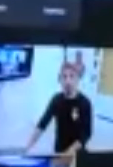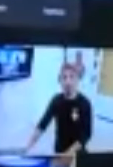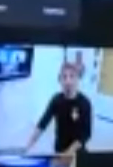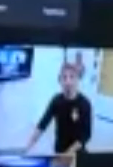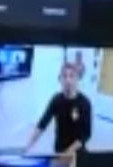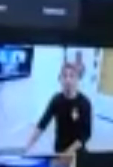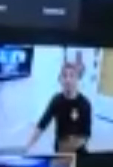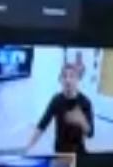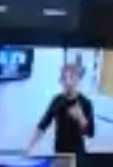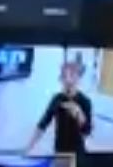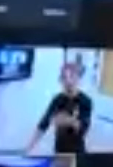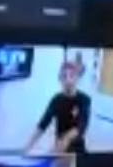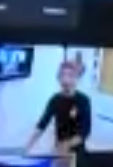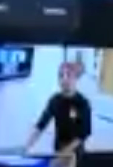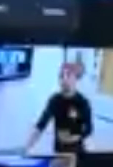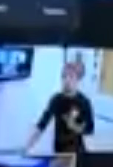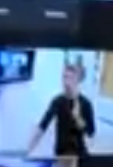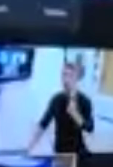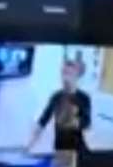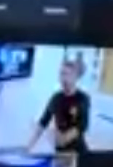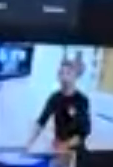I USE MY PATRIOTIC -- PATREON ACCOUNT.